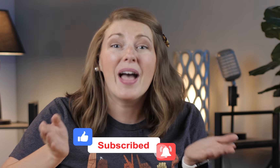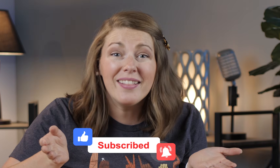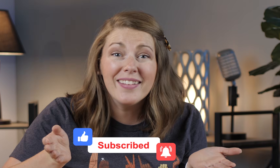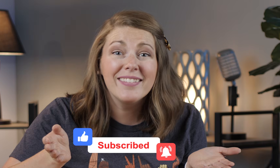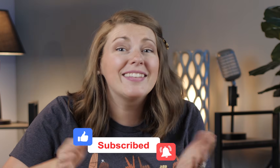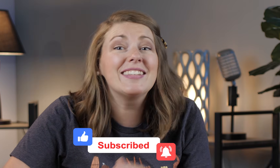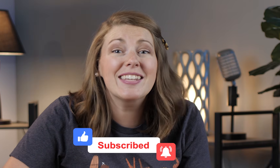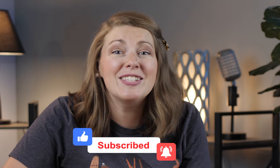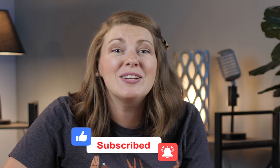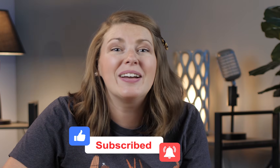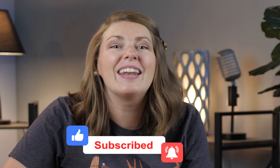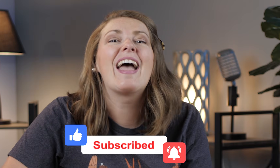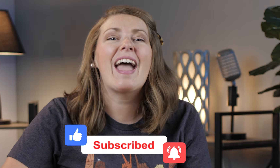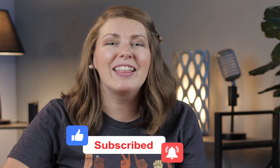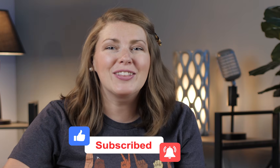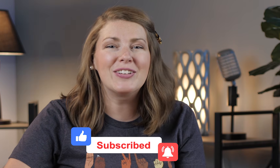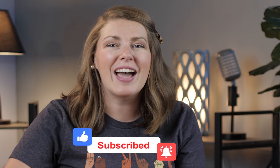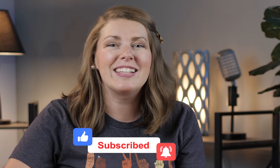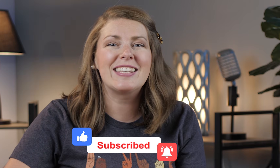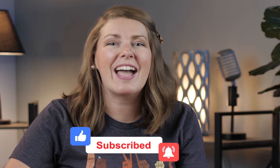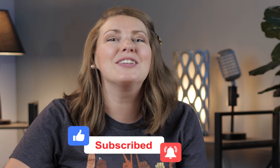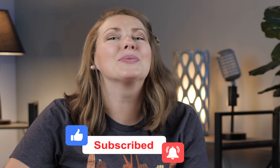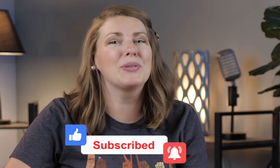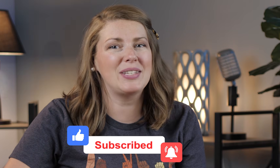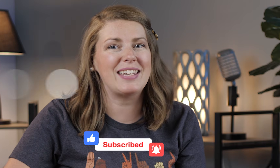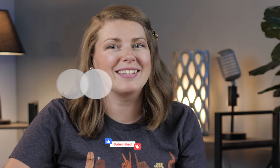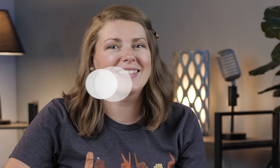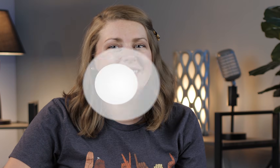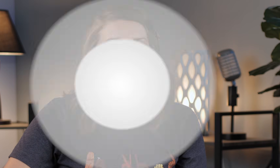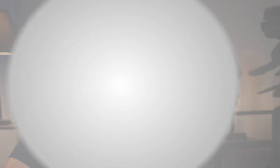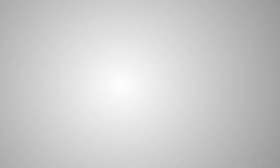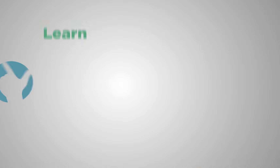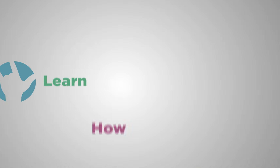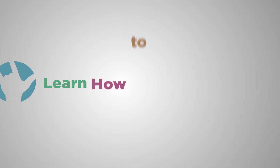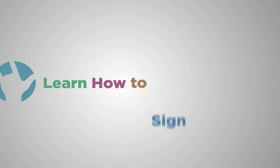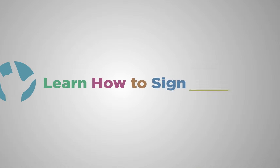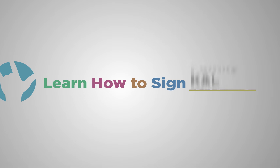Well, let's get to it and learn how to sign routines.